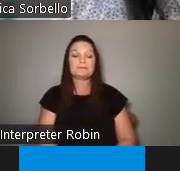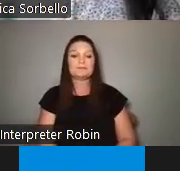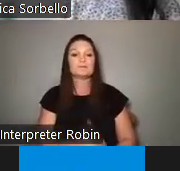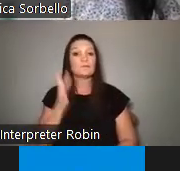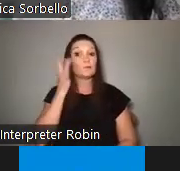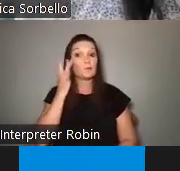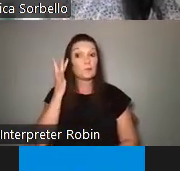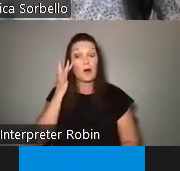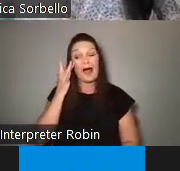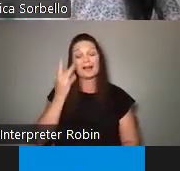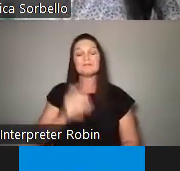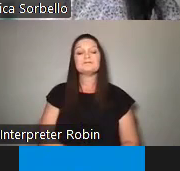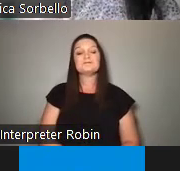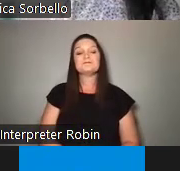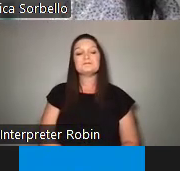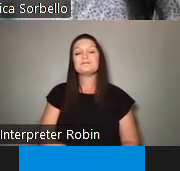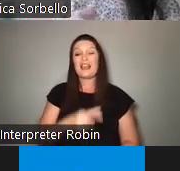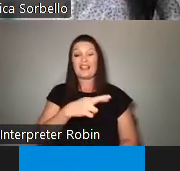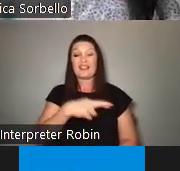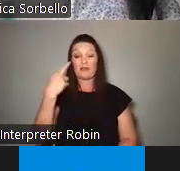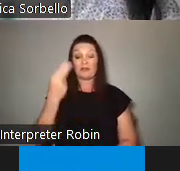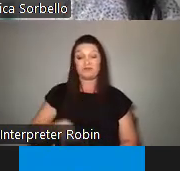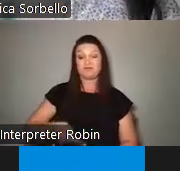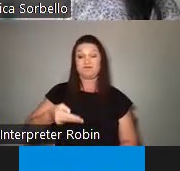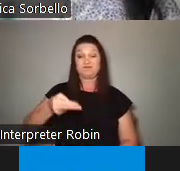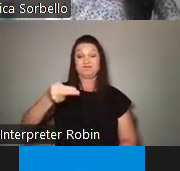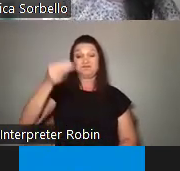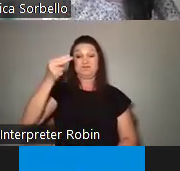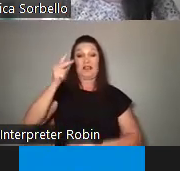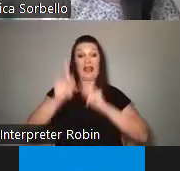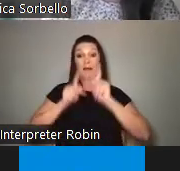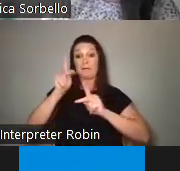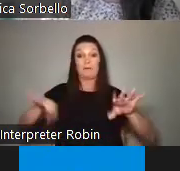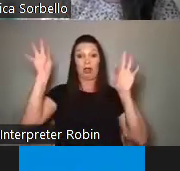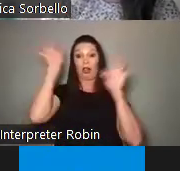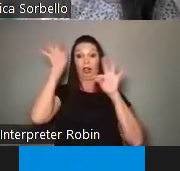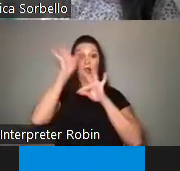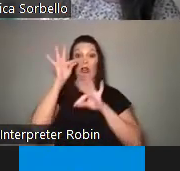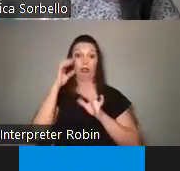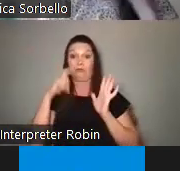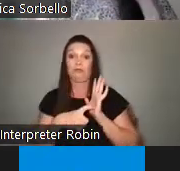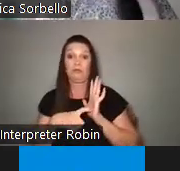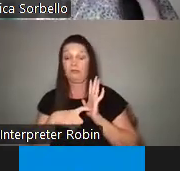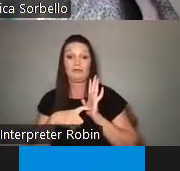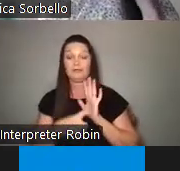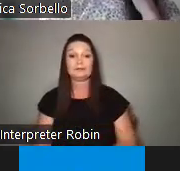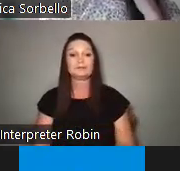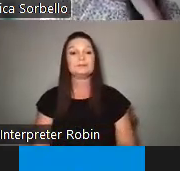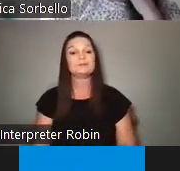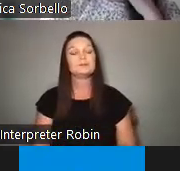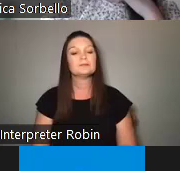one question. »JESSICA SORBELLO: Yeah, absolutely. »BLAISE BRYANT: Laura is